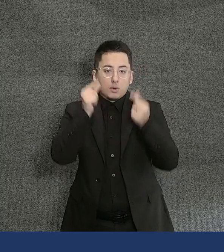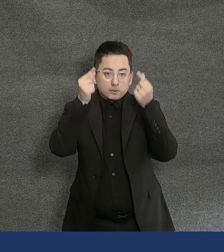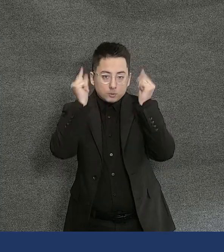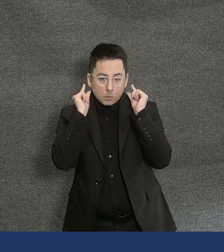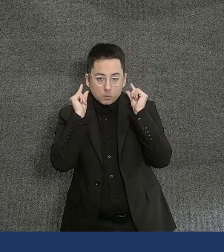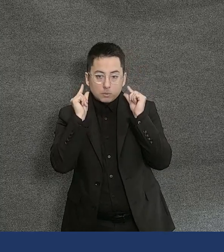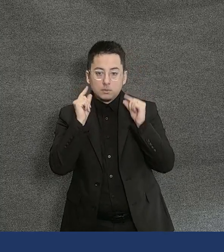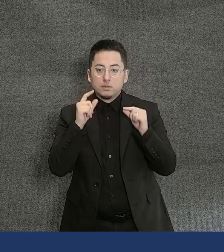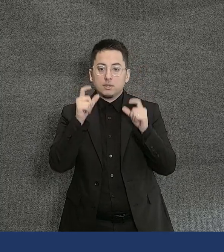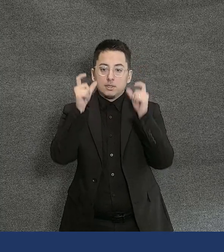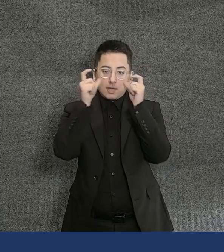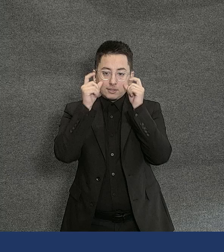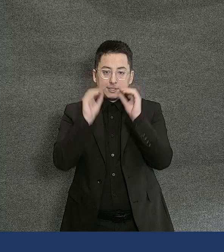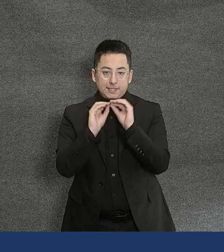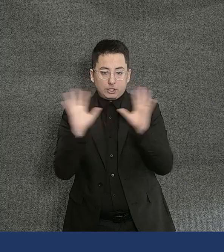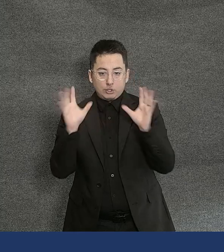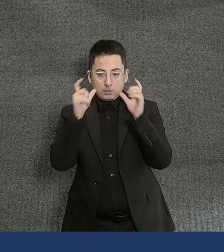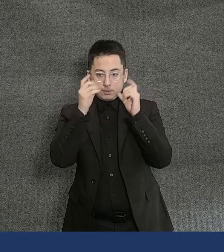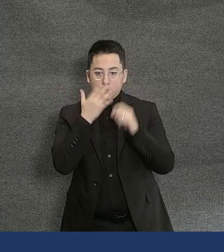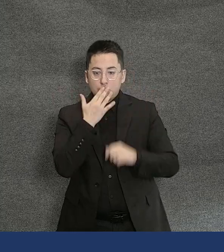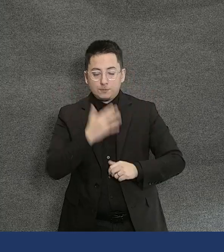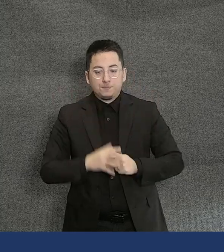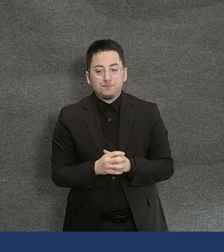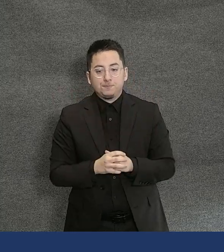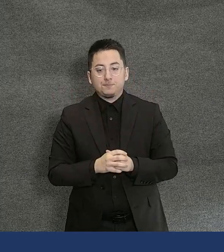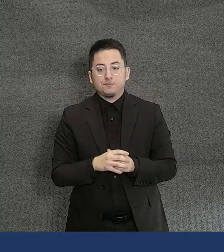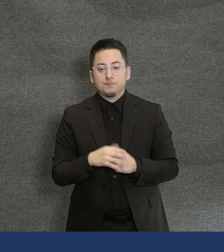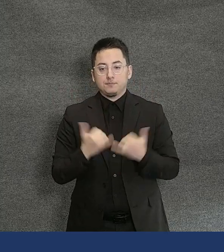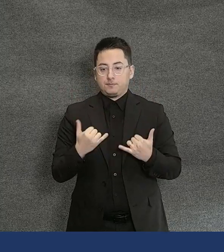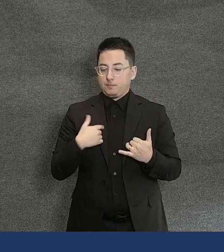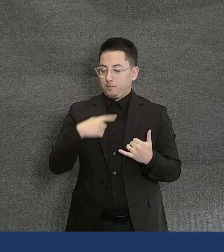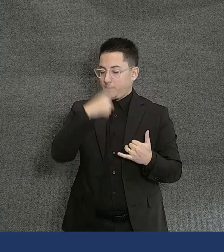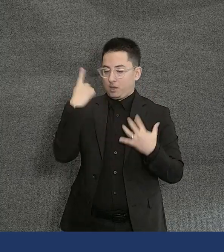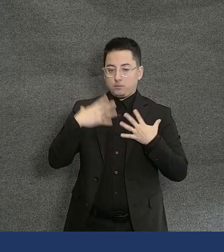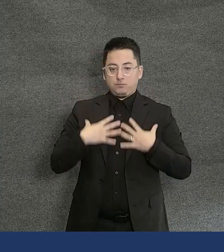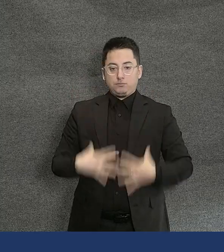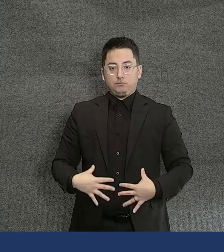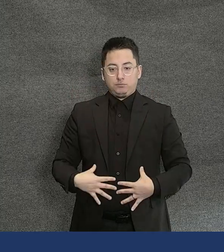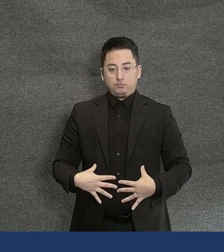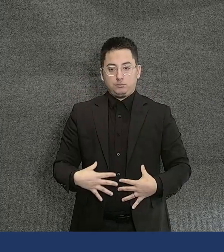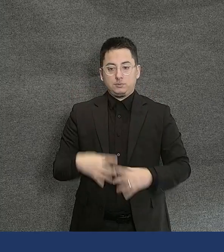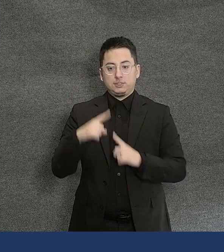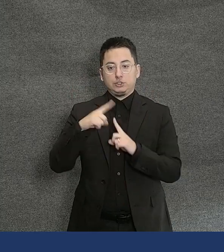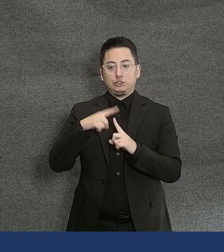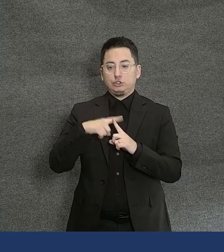Today I'm dressed in black, and I am also wearing a T-shirt today that supports the elimination